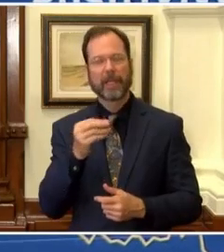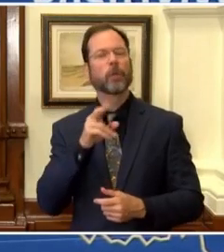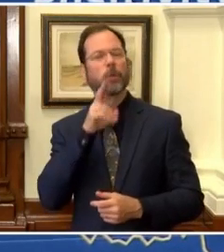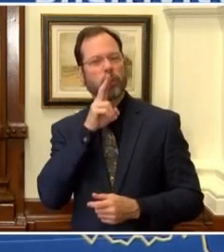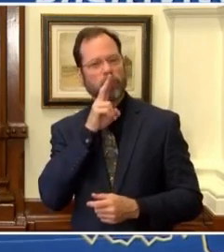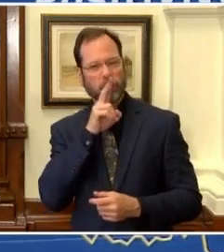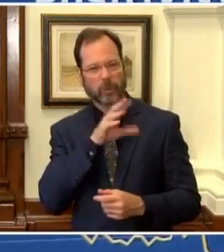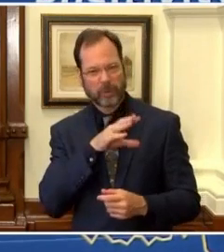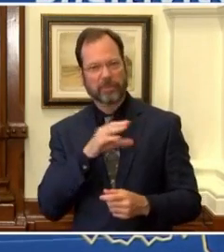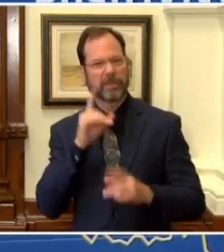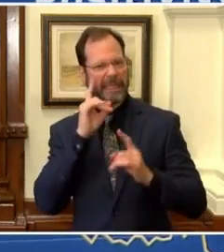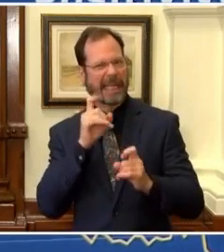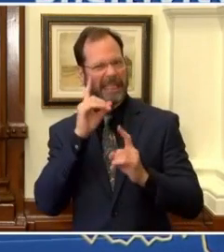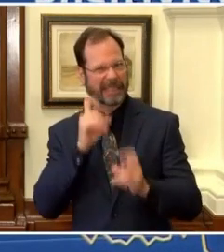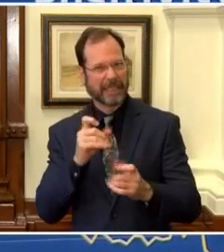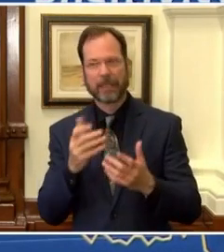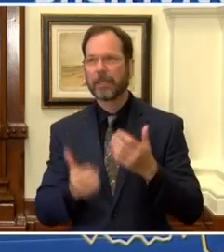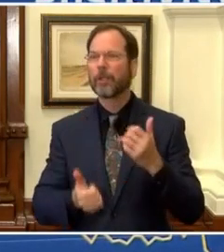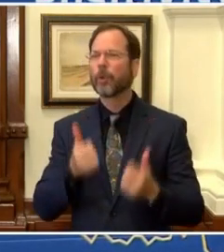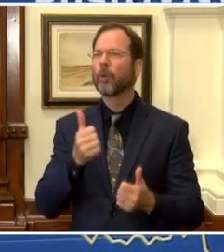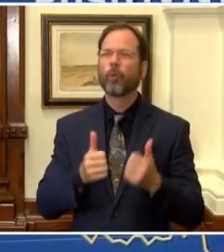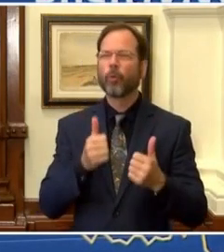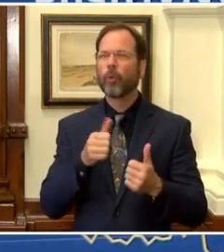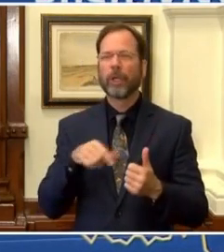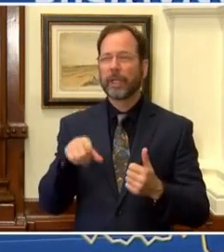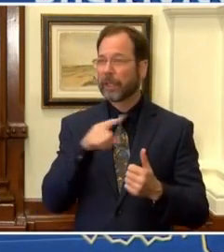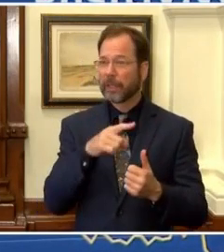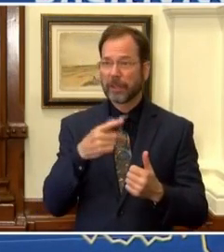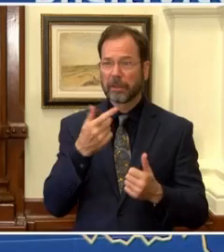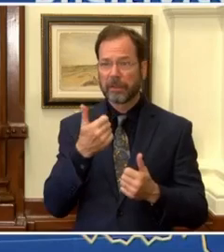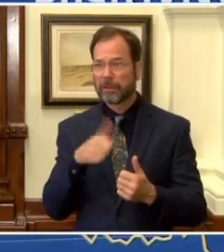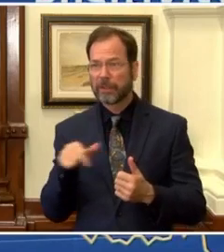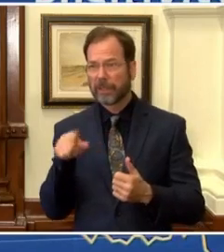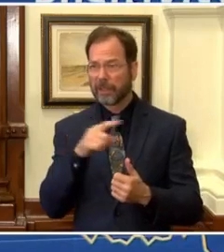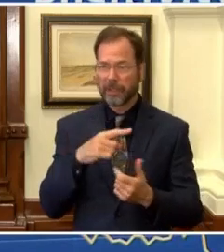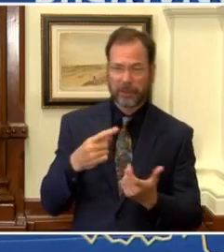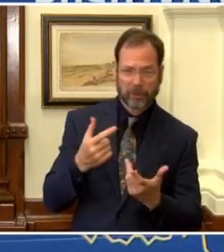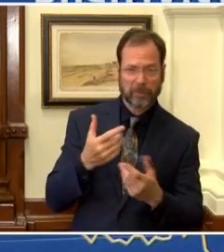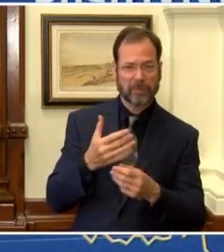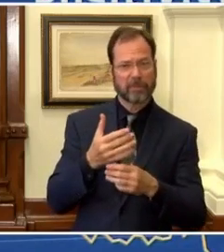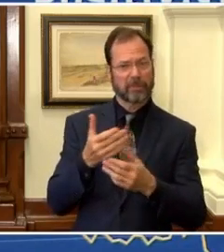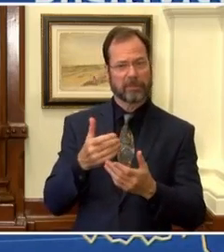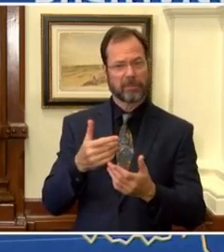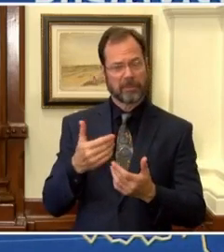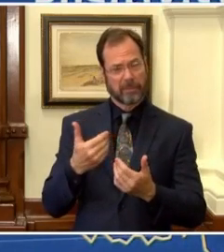WITH ONE OF THE DOCTORS, BUT WE ARE HEARING CONCERNS ABOUT HOSPITAL CAPACITY HERE IN AUSTIN, SAN ANTONIO, AND IN HOUSTON.